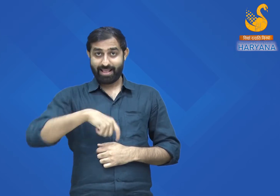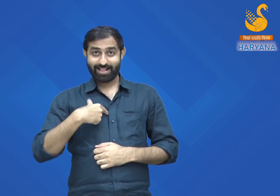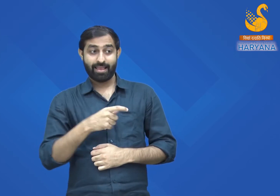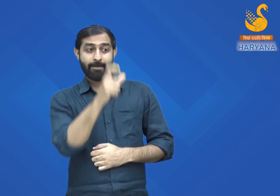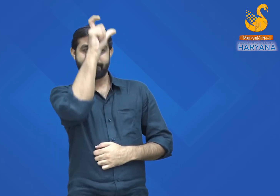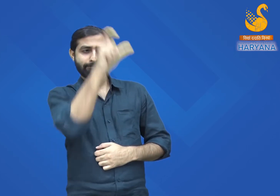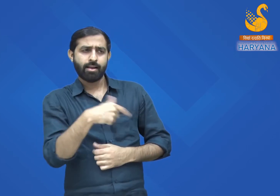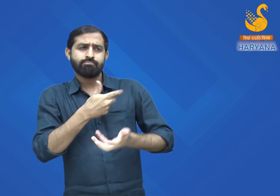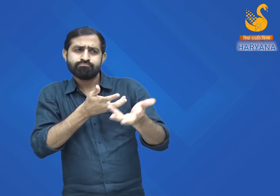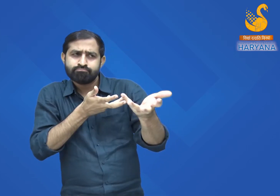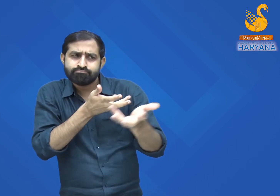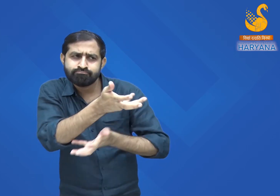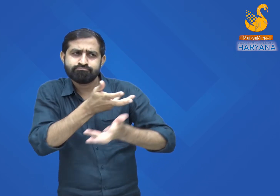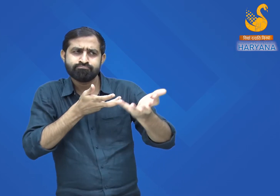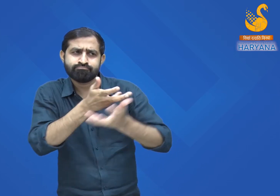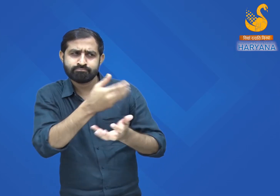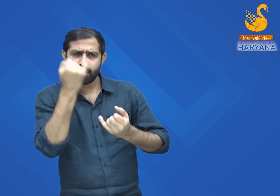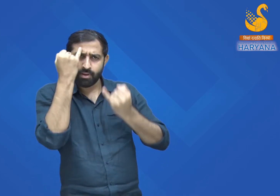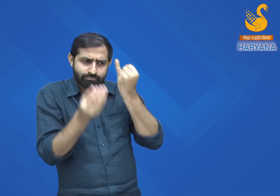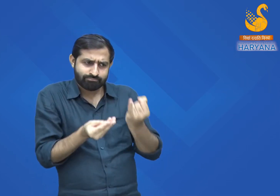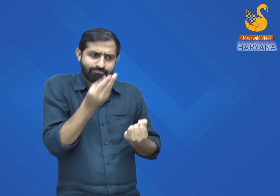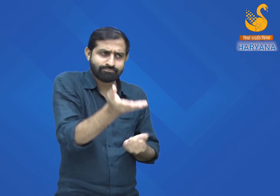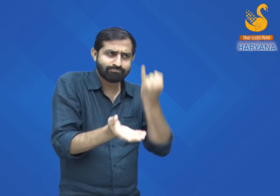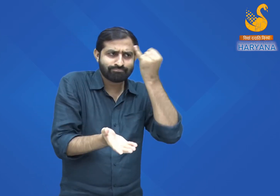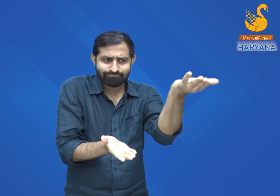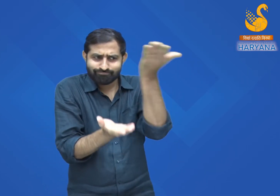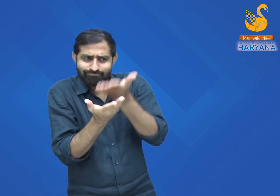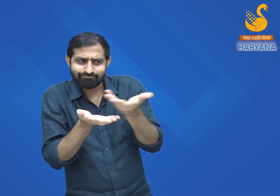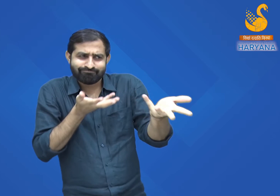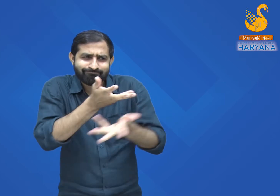It is communicated or travel from one human to other.